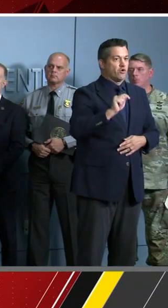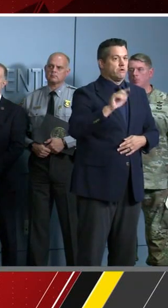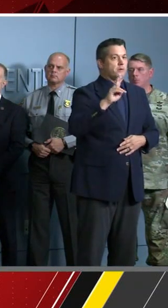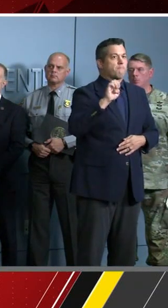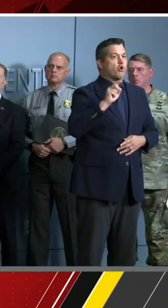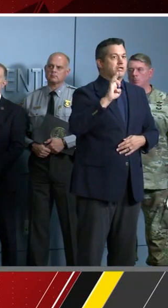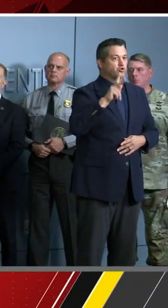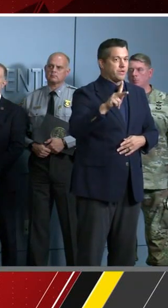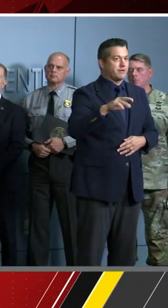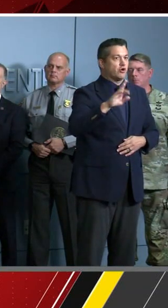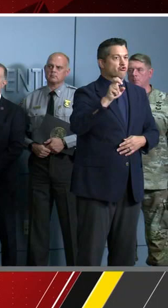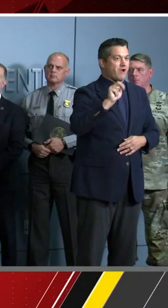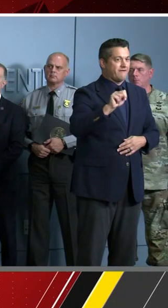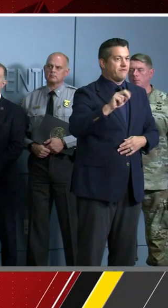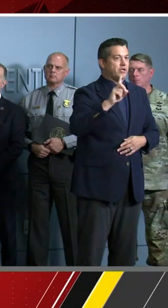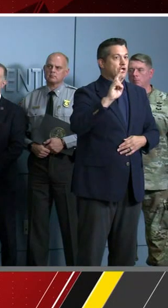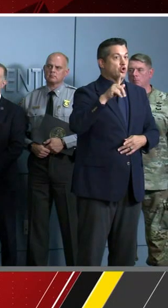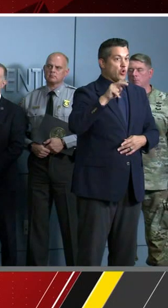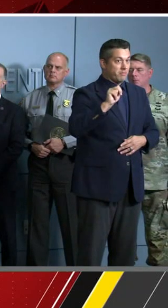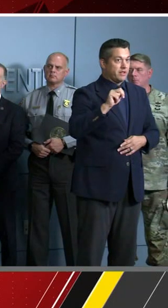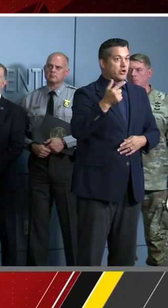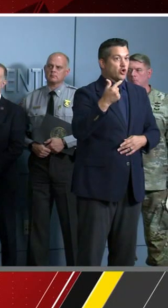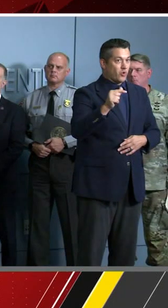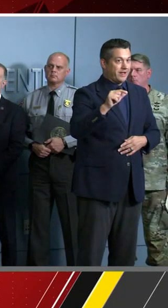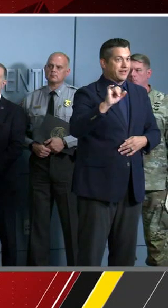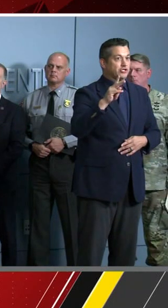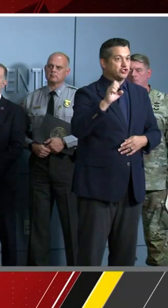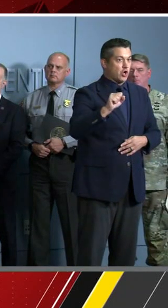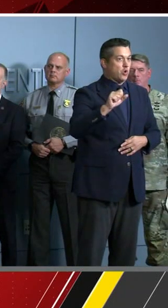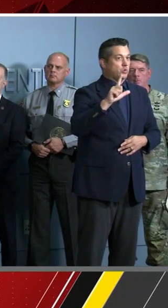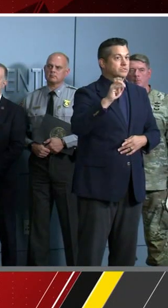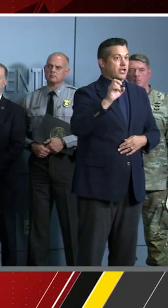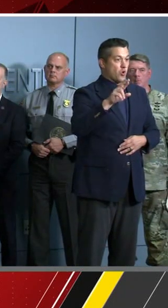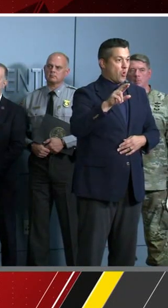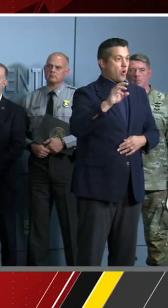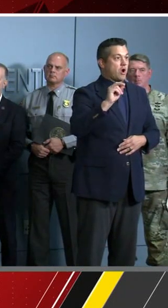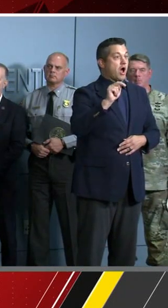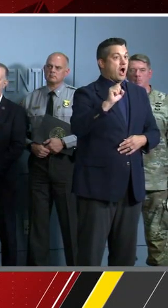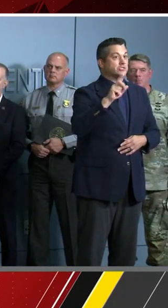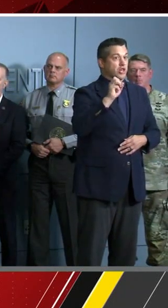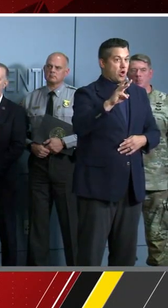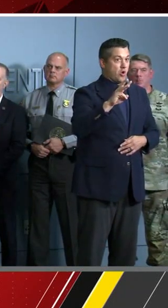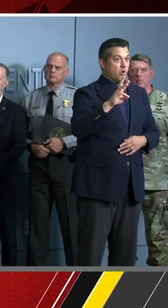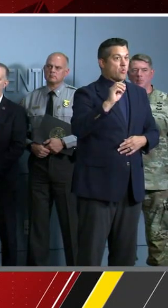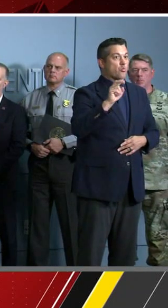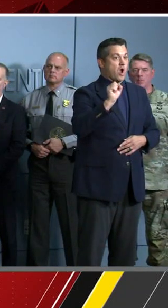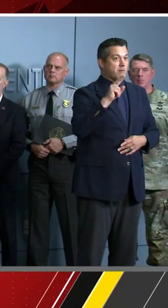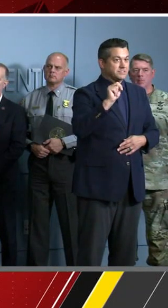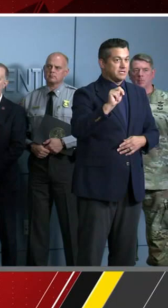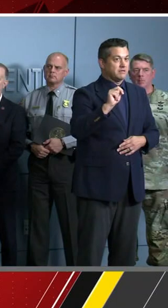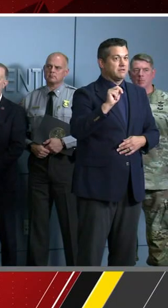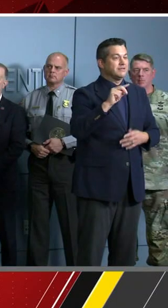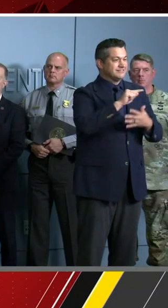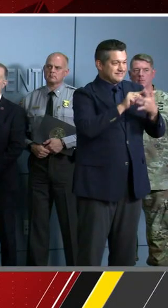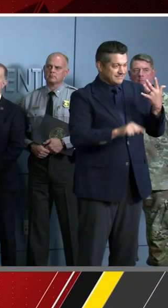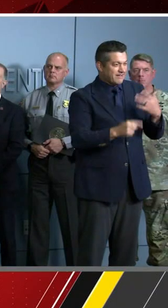Greene, Jones, Lenoir. Onslow.